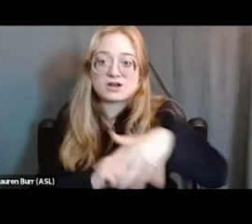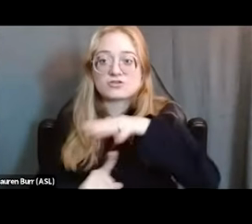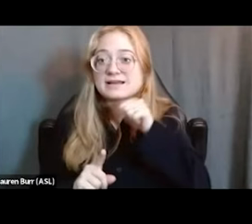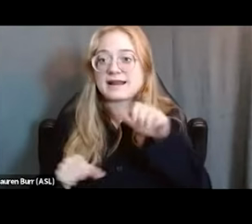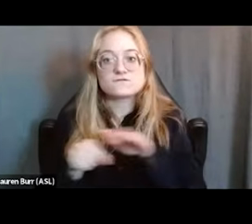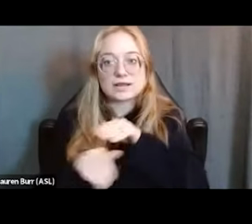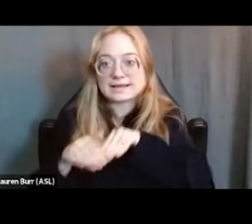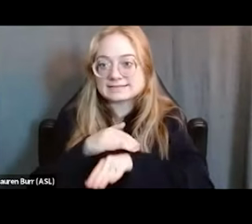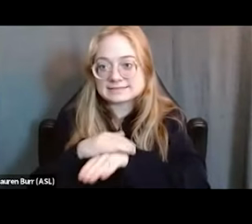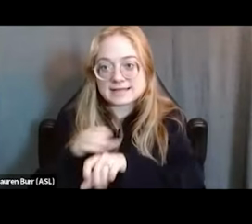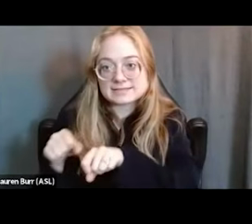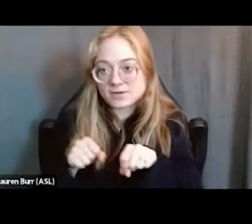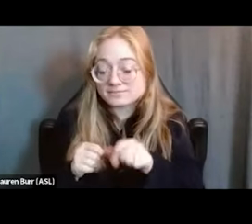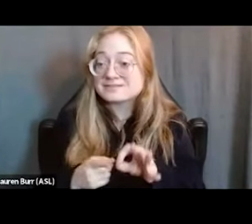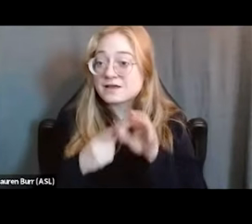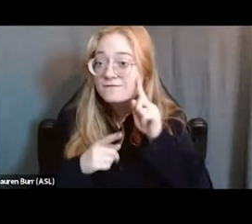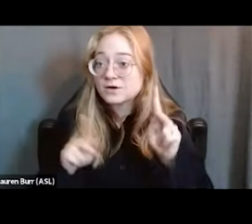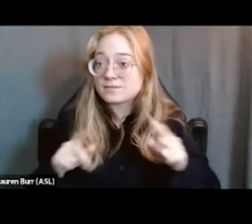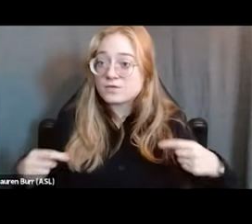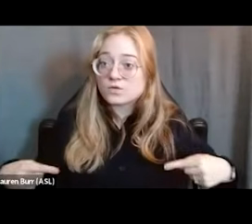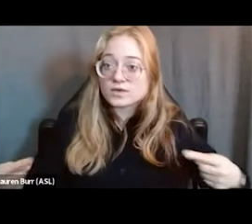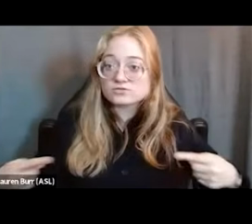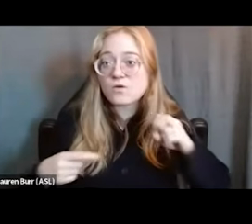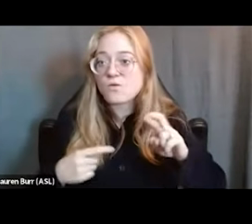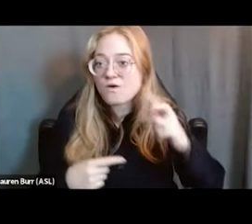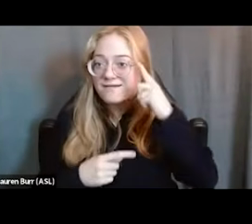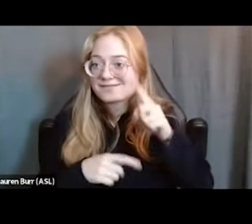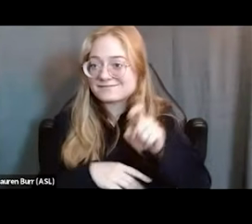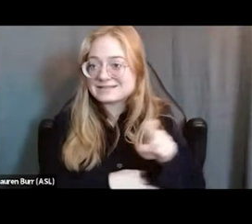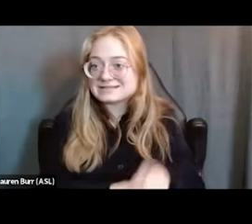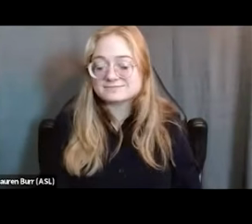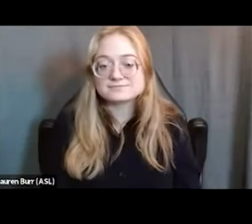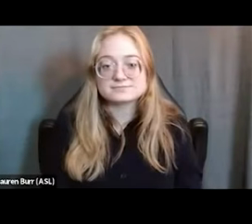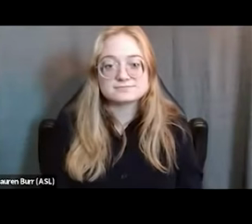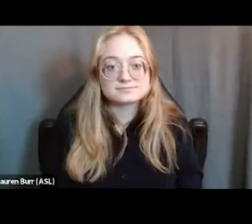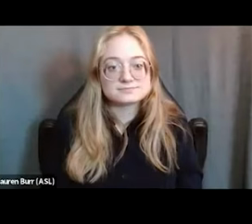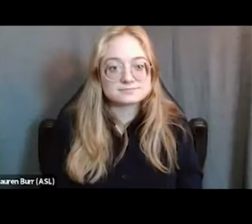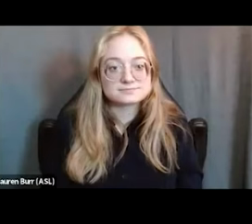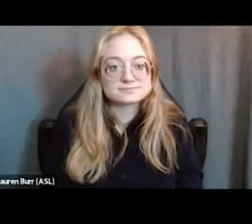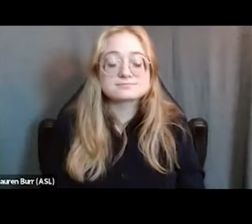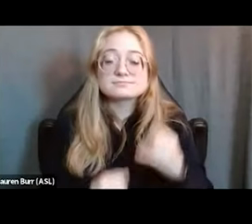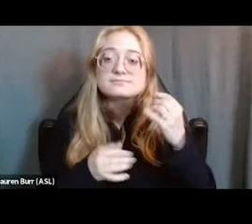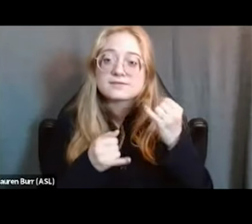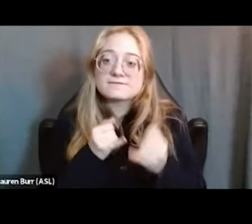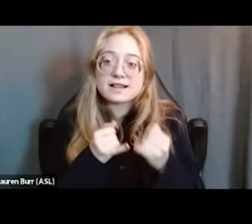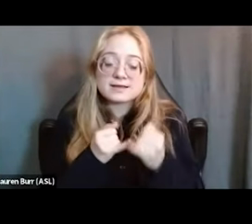especially to those with mobility and cognitive needs. And then finally, shelter spaces are not necessarily designed